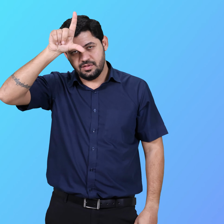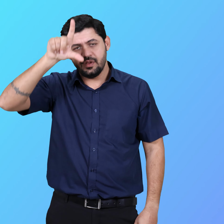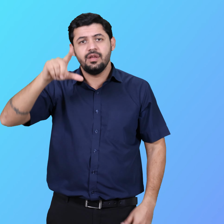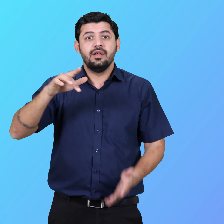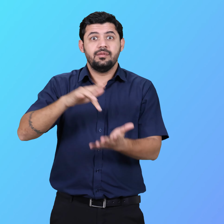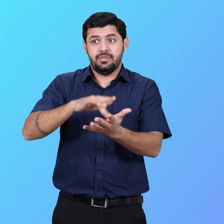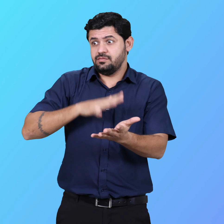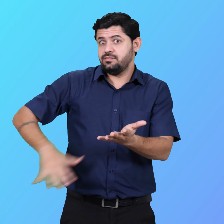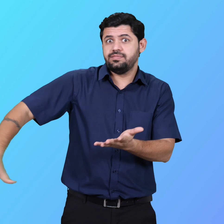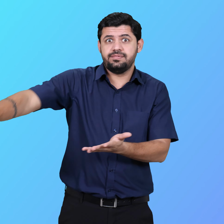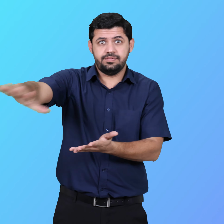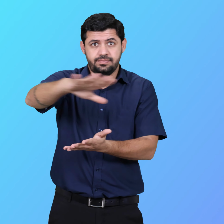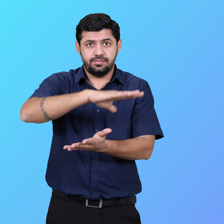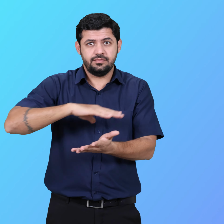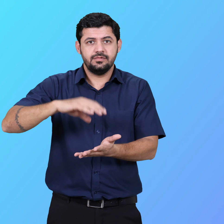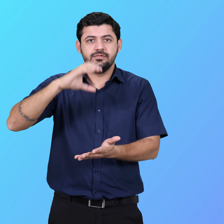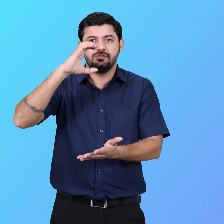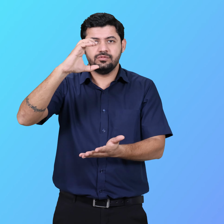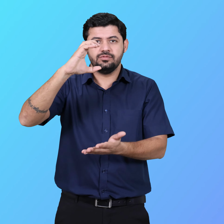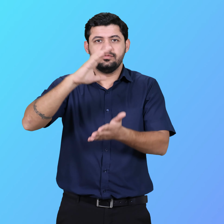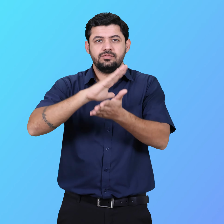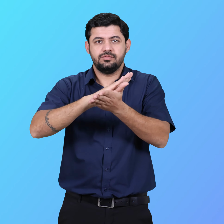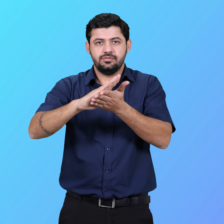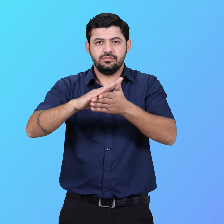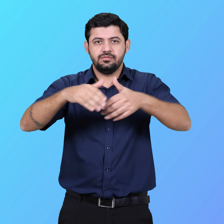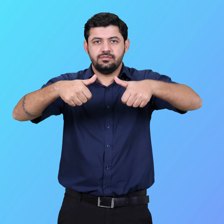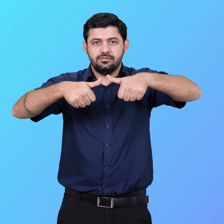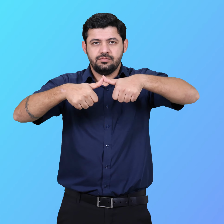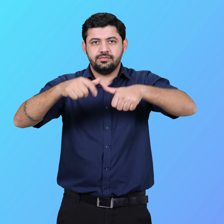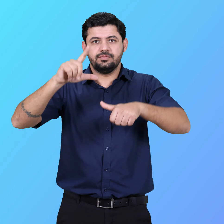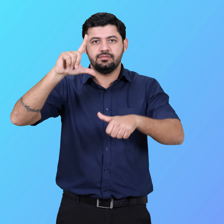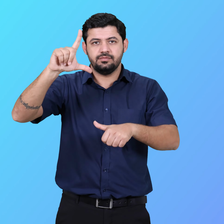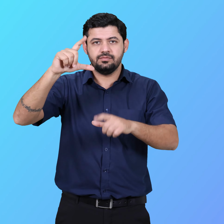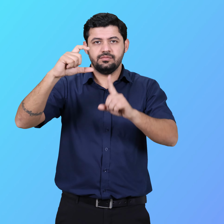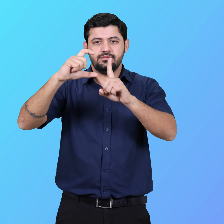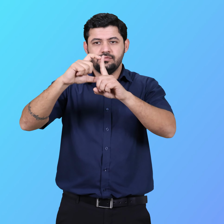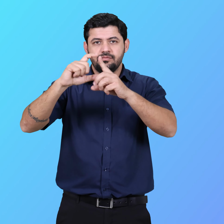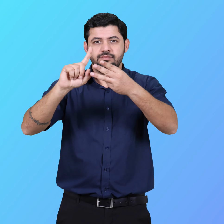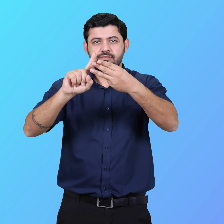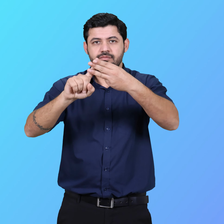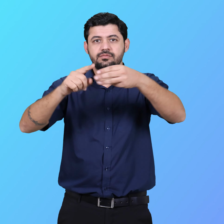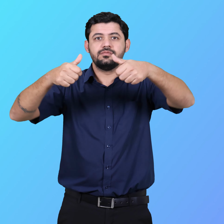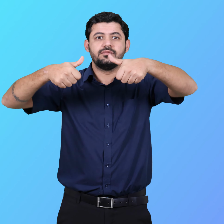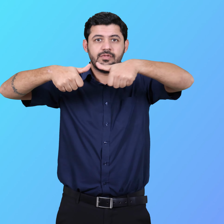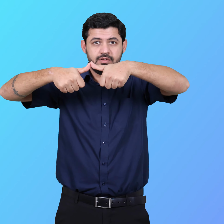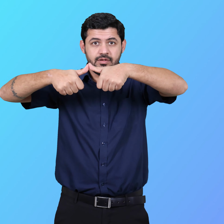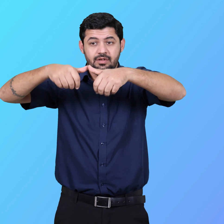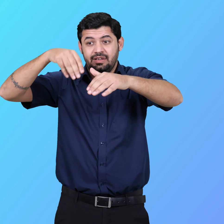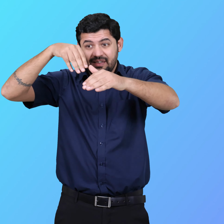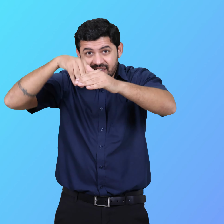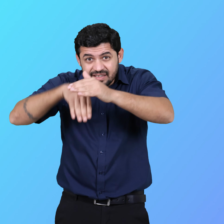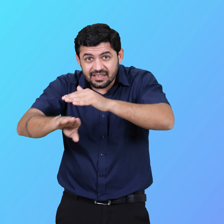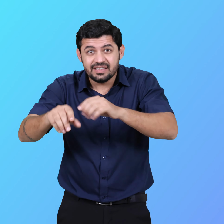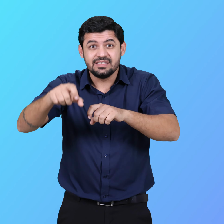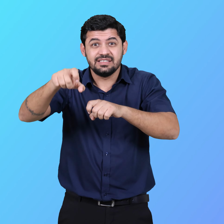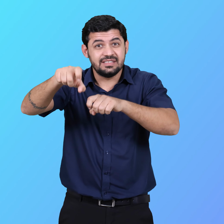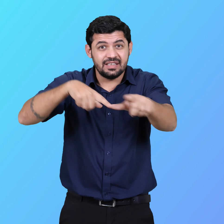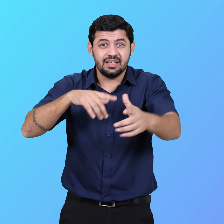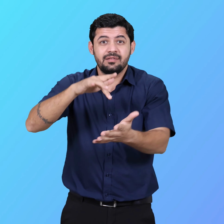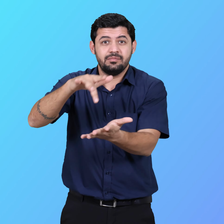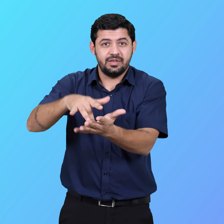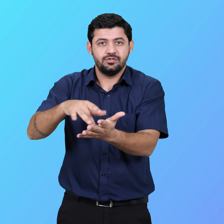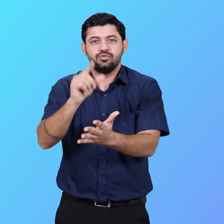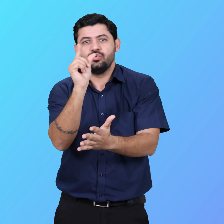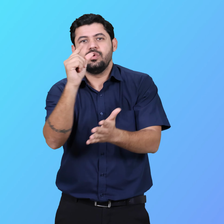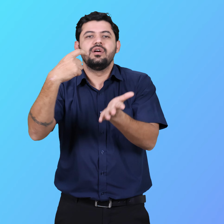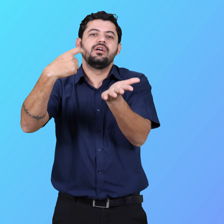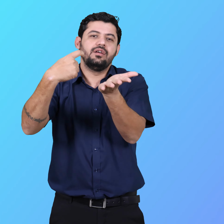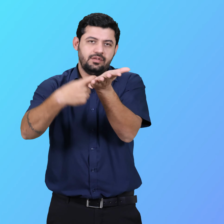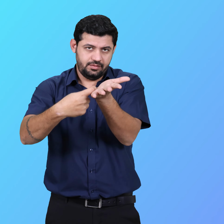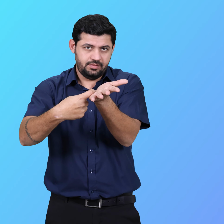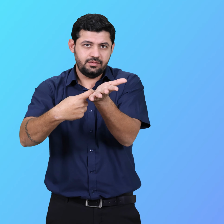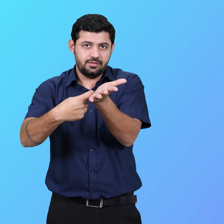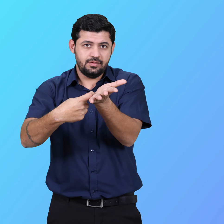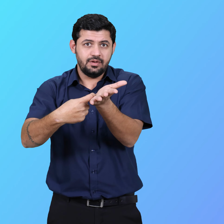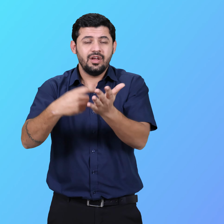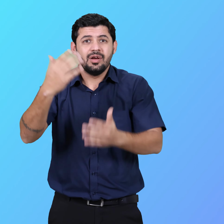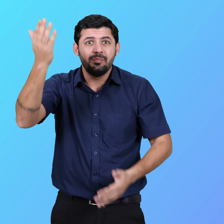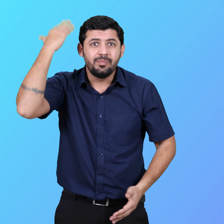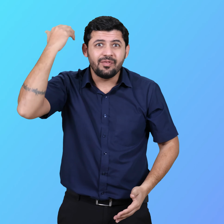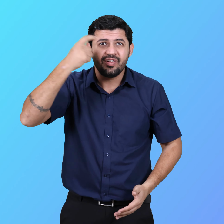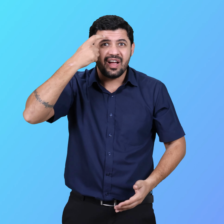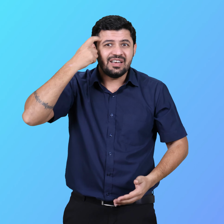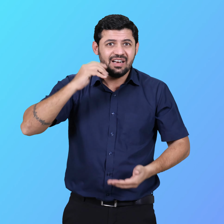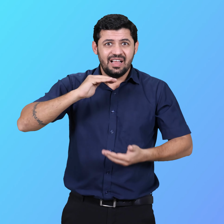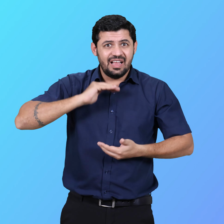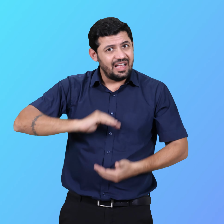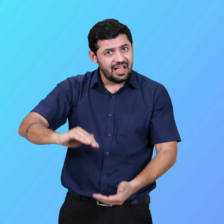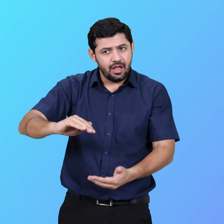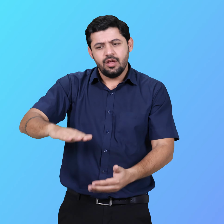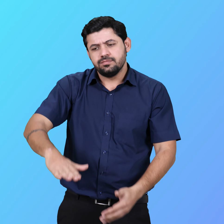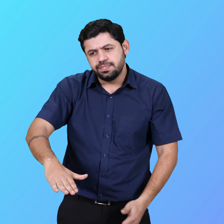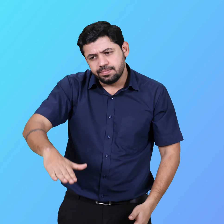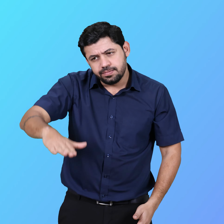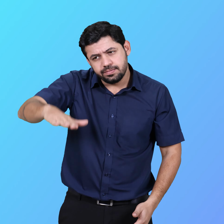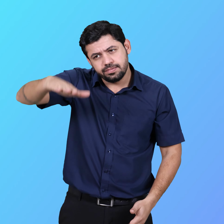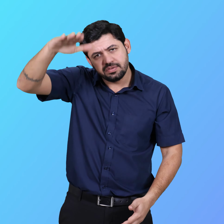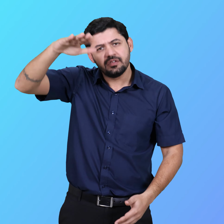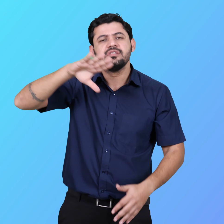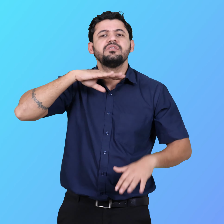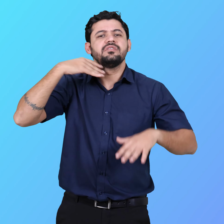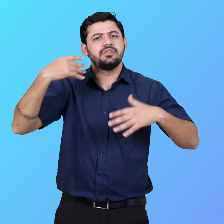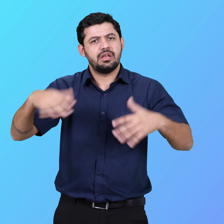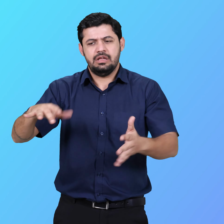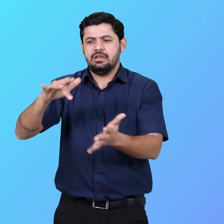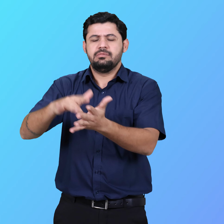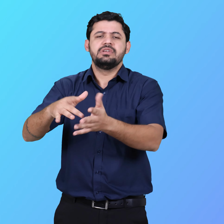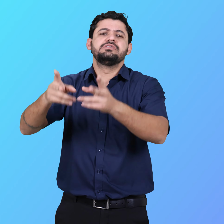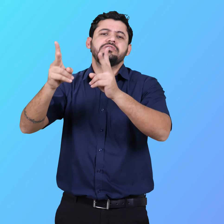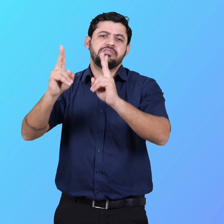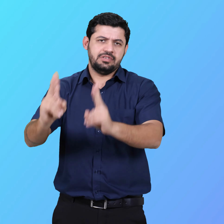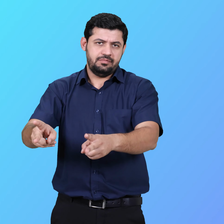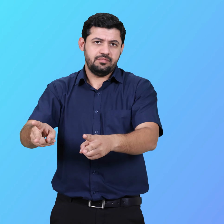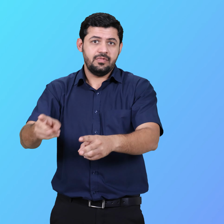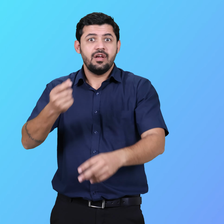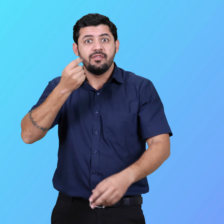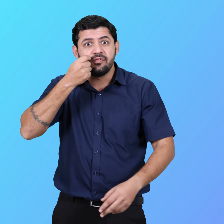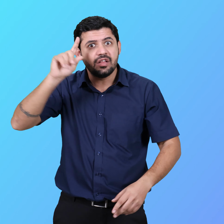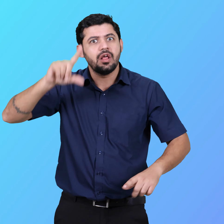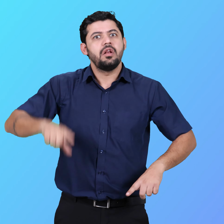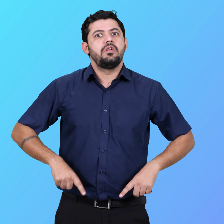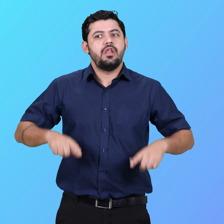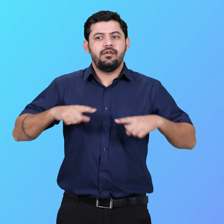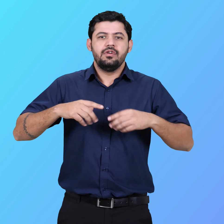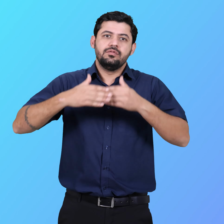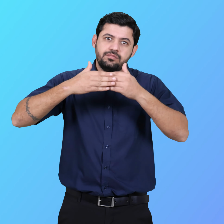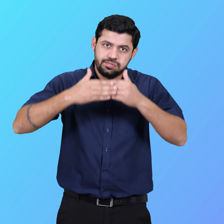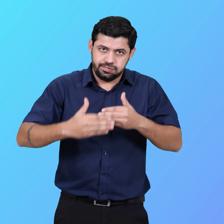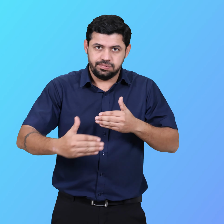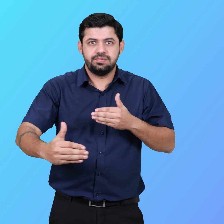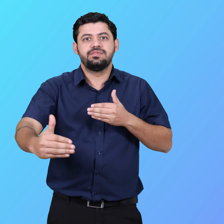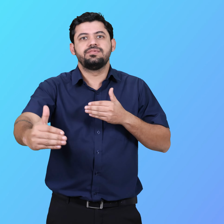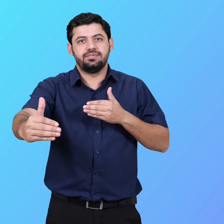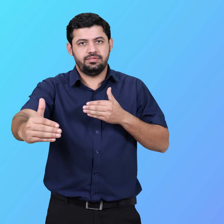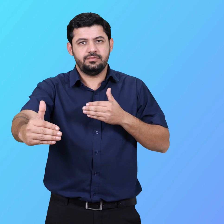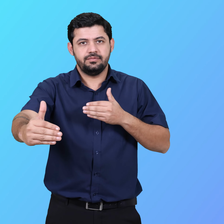Haran died in Ur, the city in the land of the Chaldeans, where he was born. His father Terah was still living.